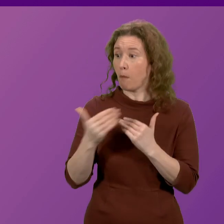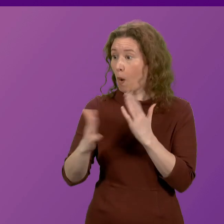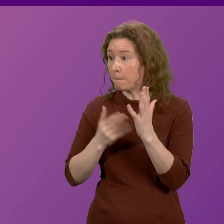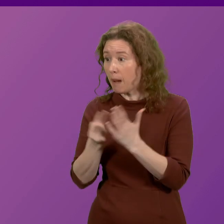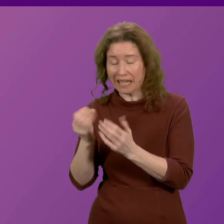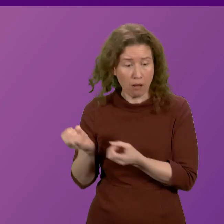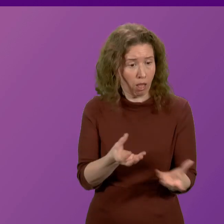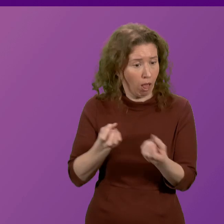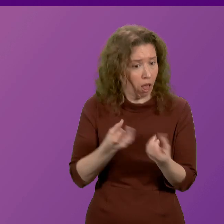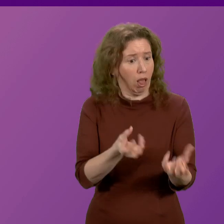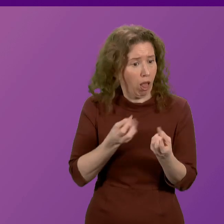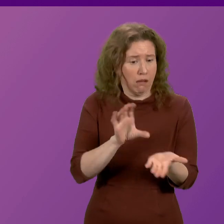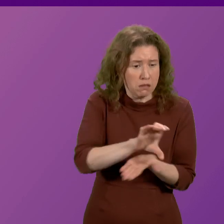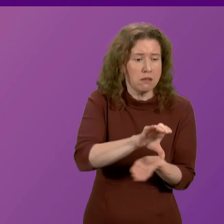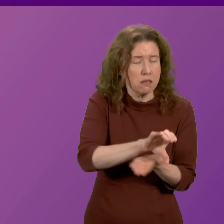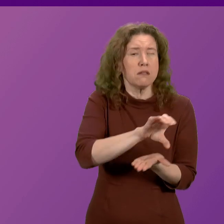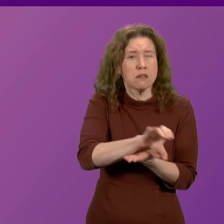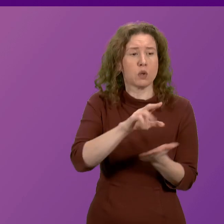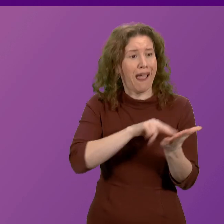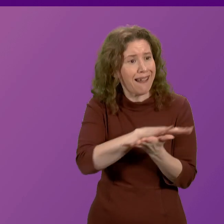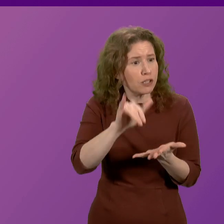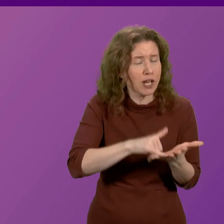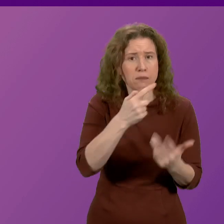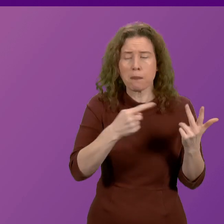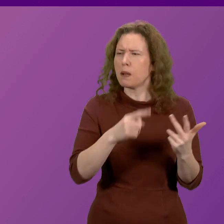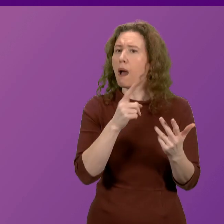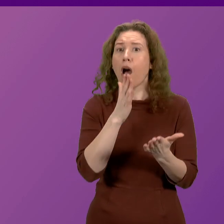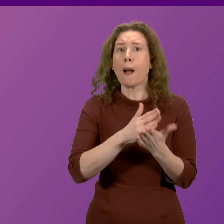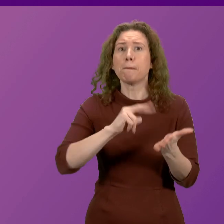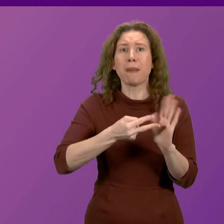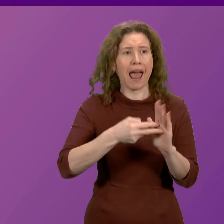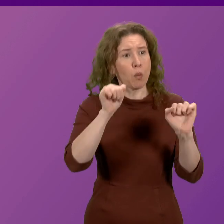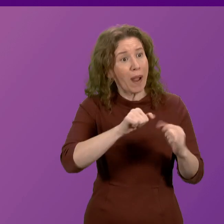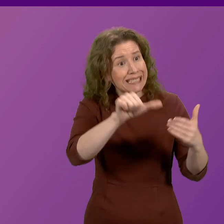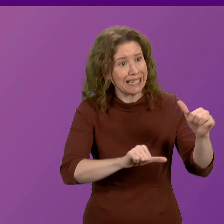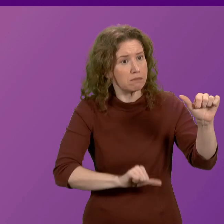national health service, but the SNP has no plans to reduce waiting lists or bureaucracy. This week,